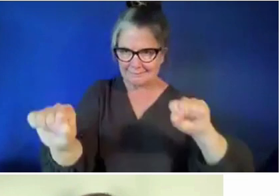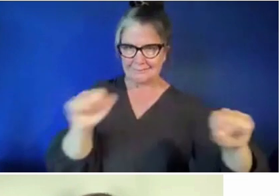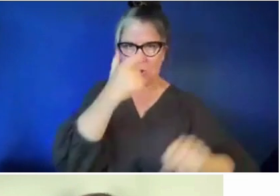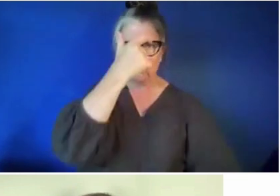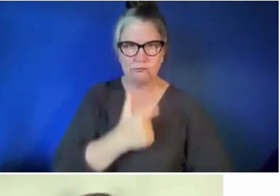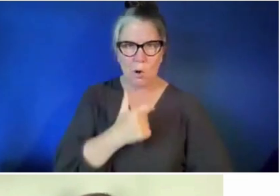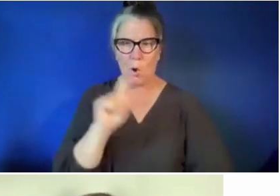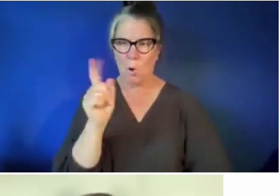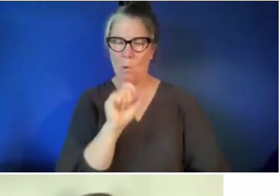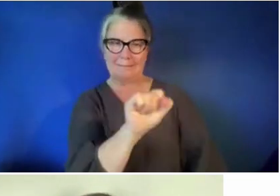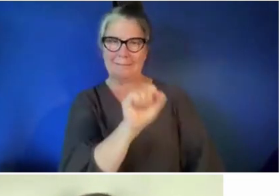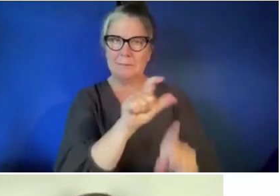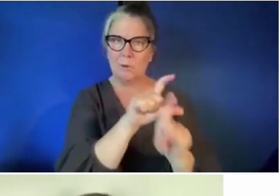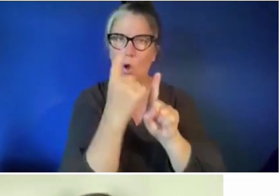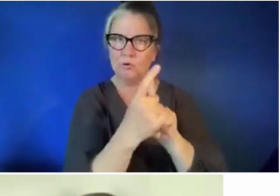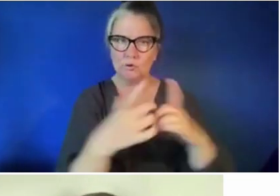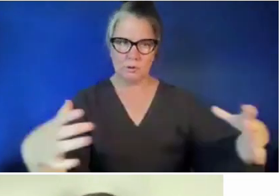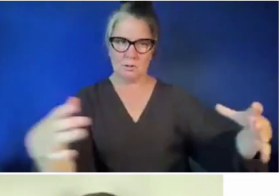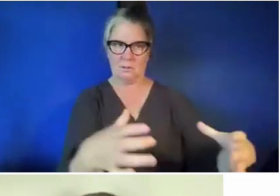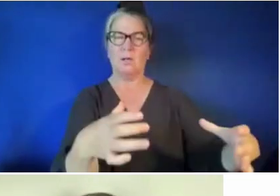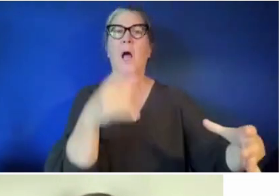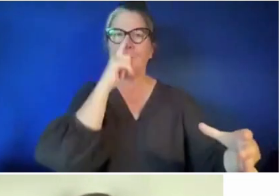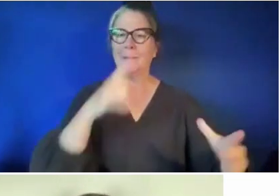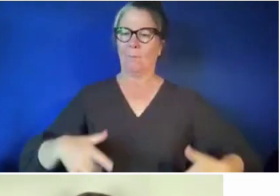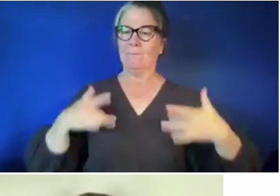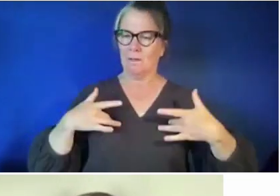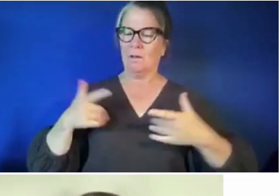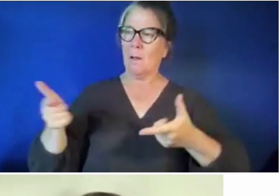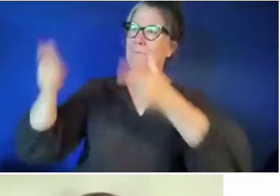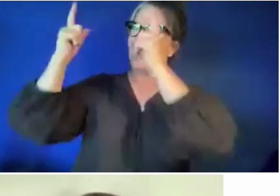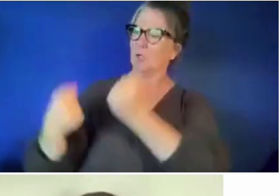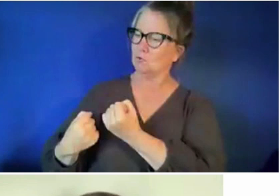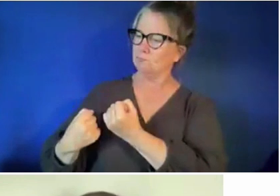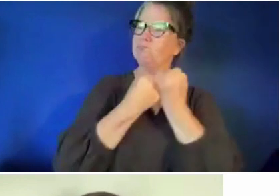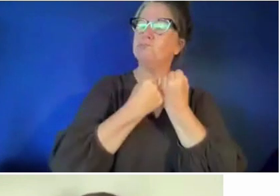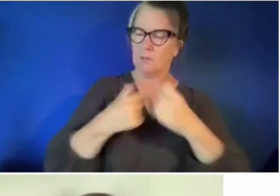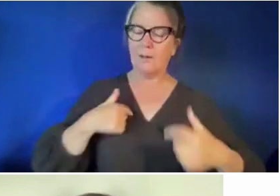so that people do both feel supported but also look to support their other teammates.